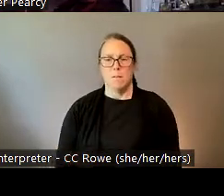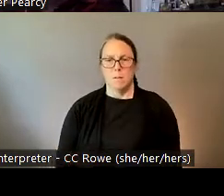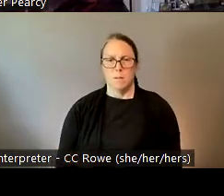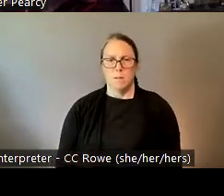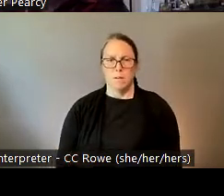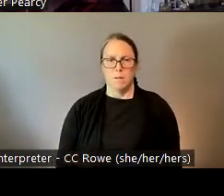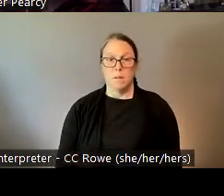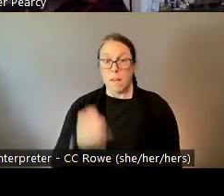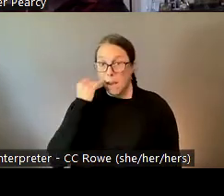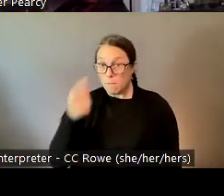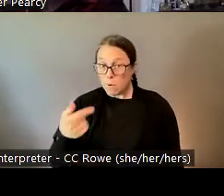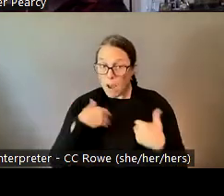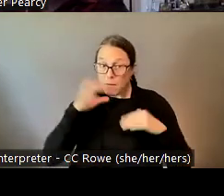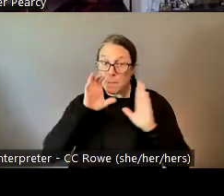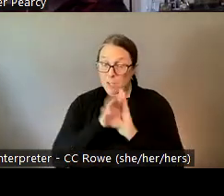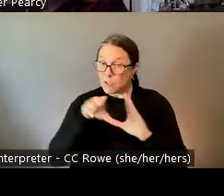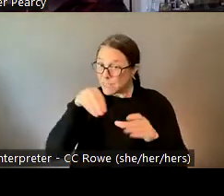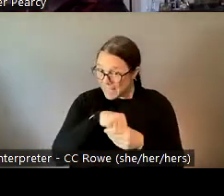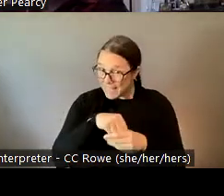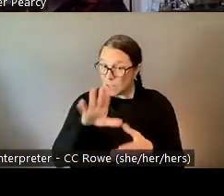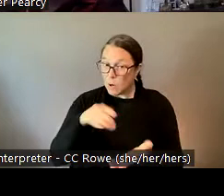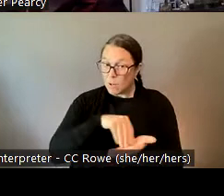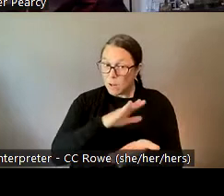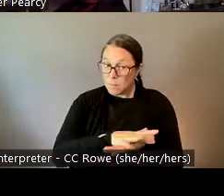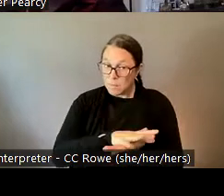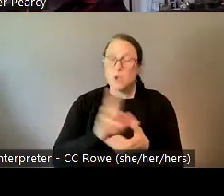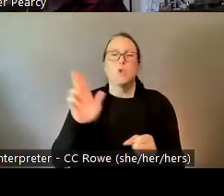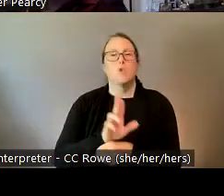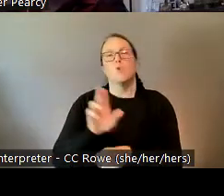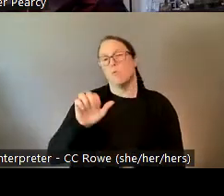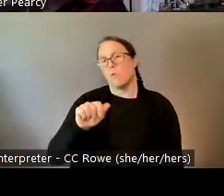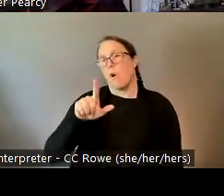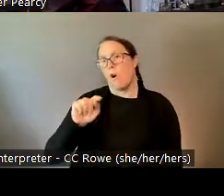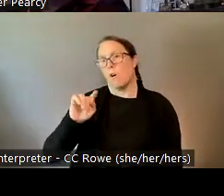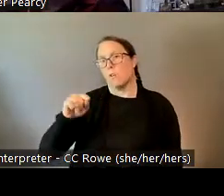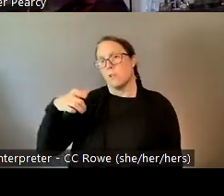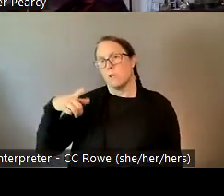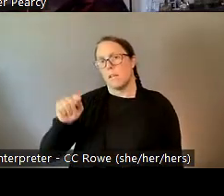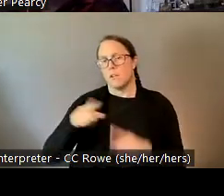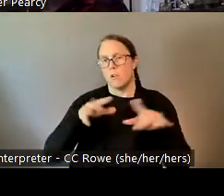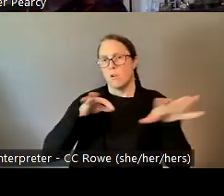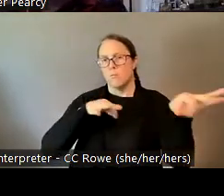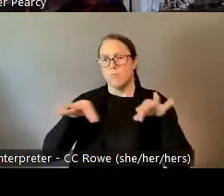If you have images within your Word document, you wanna use alt text to describe those images.